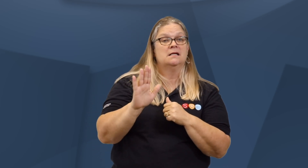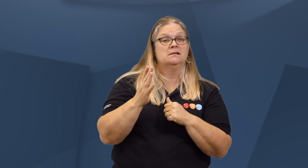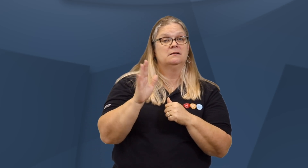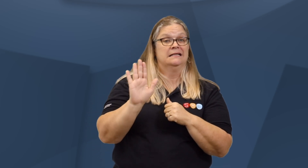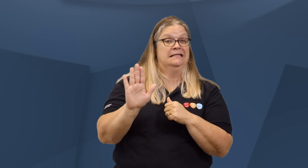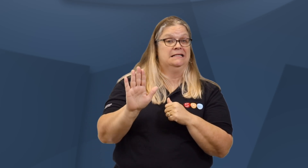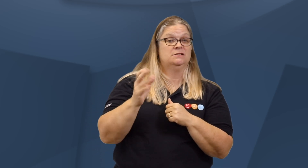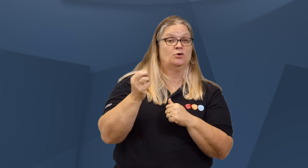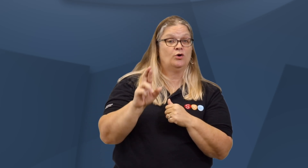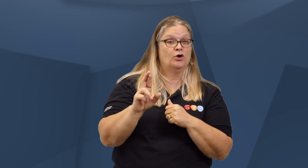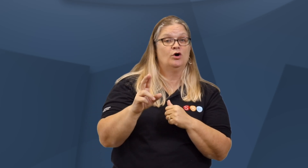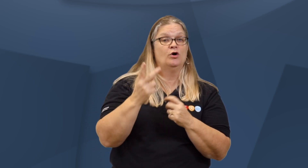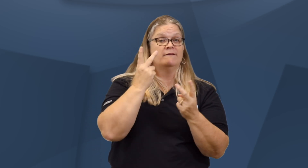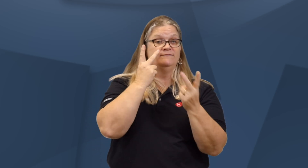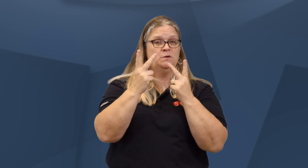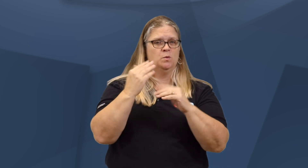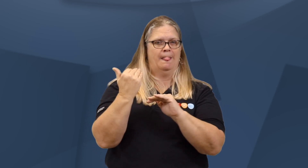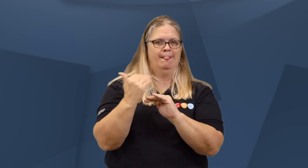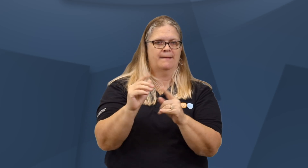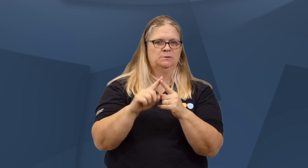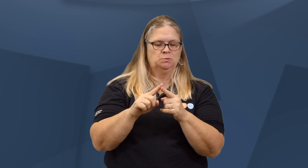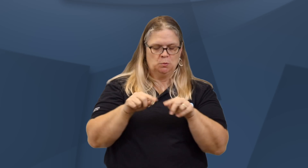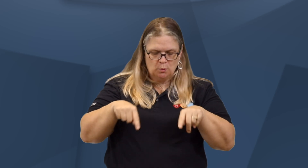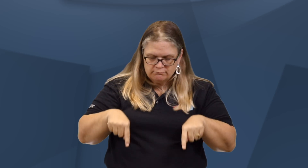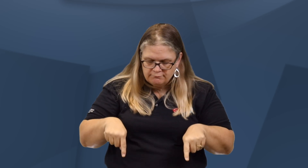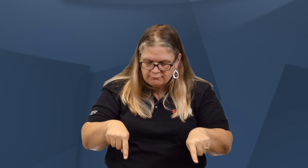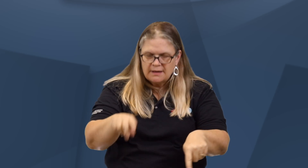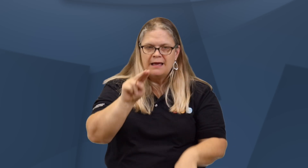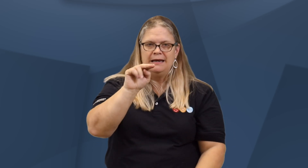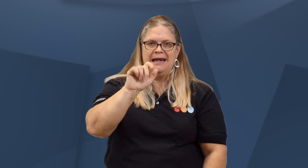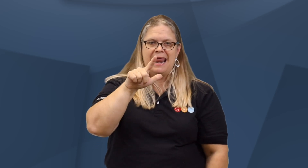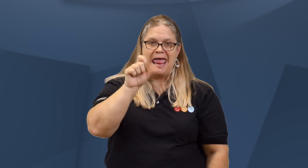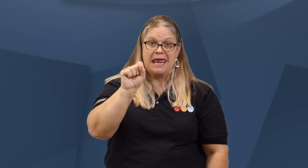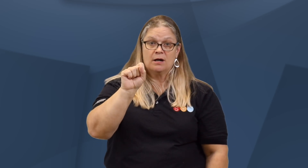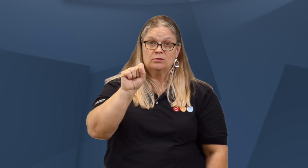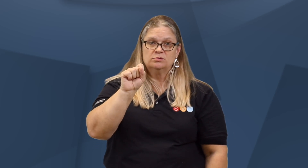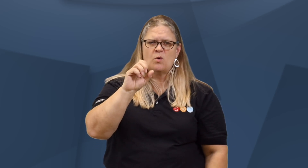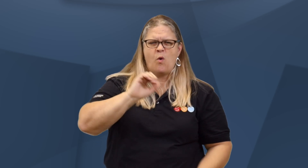His or her view is very limited of the nails